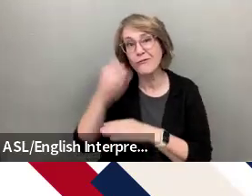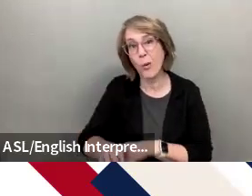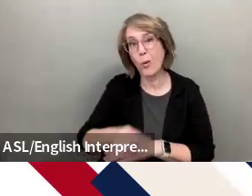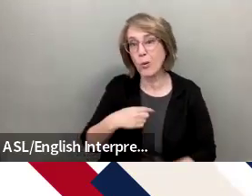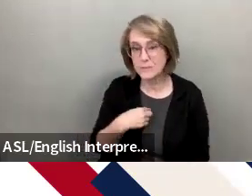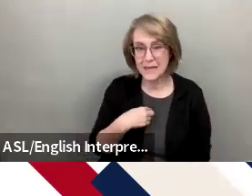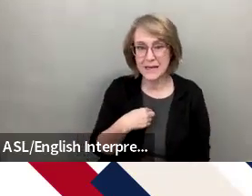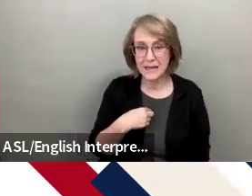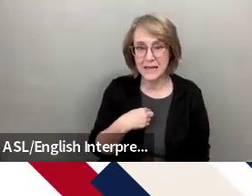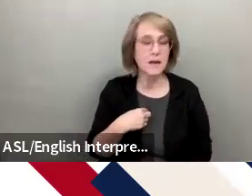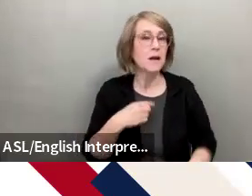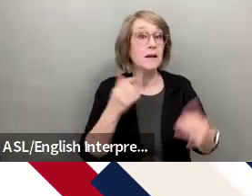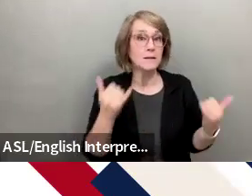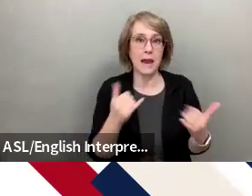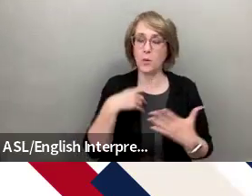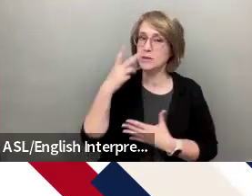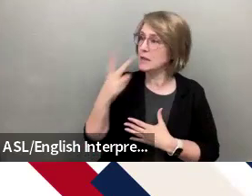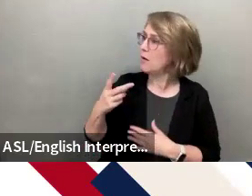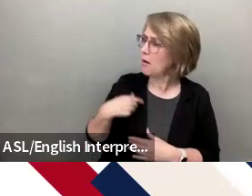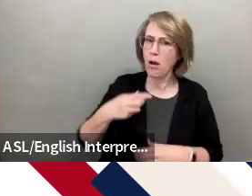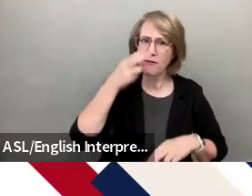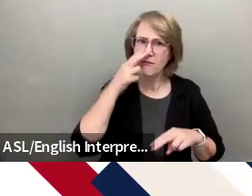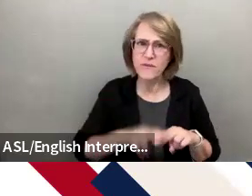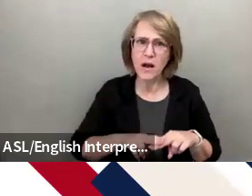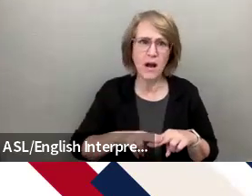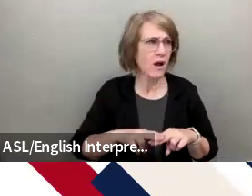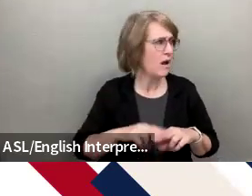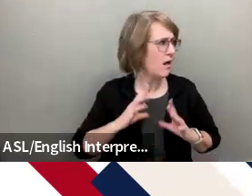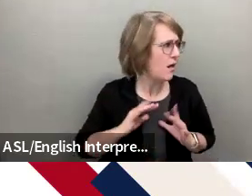ACTUALLY THAT WAS REALLY FUN. I DO WANT TO I A PLY. I WANT TO TRY THIS BUT MAYBE NOT AT THIS